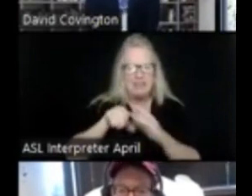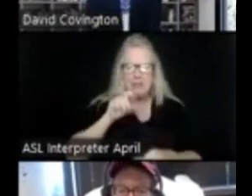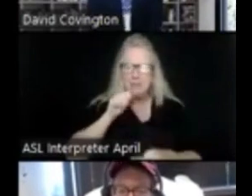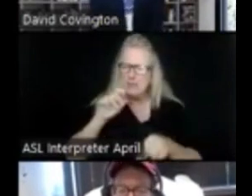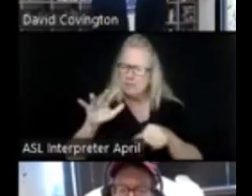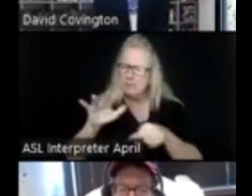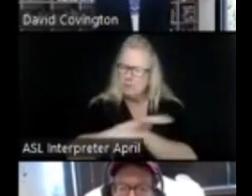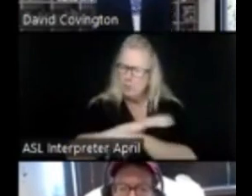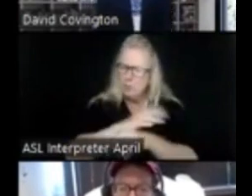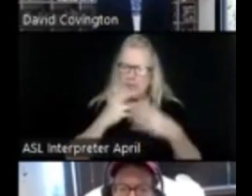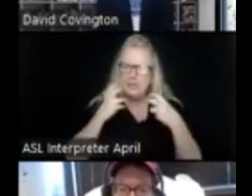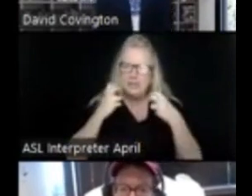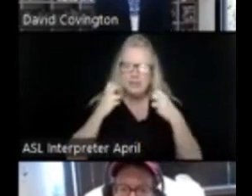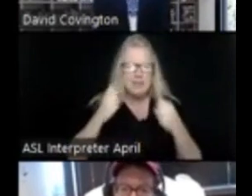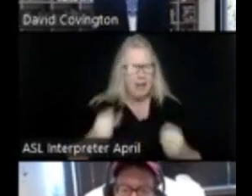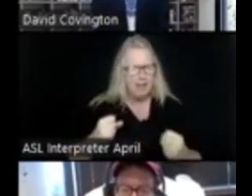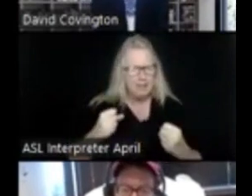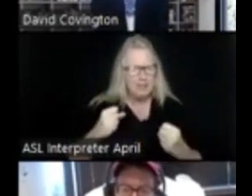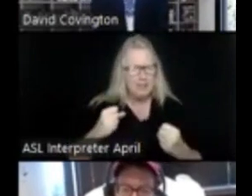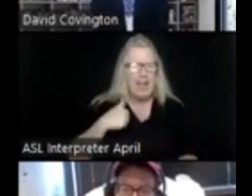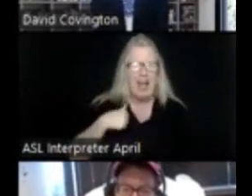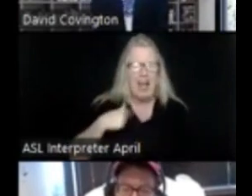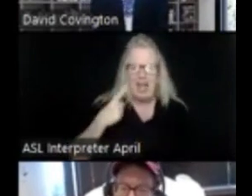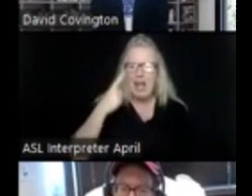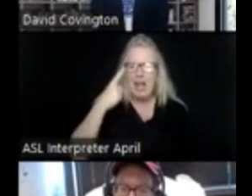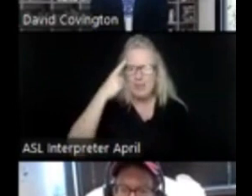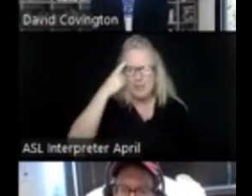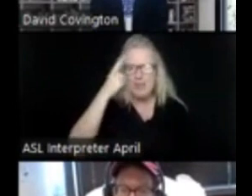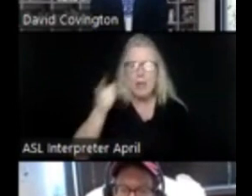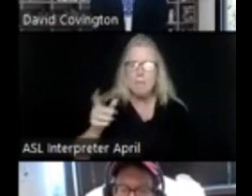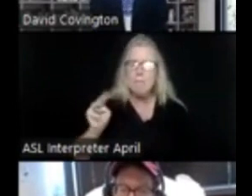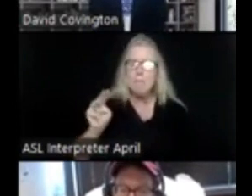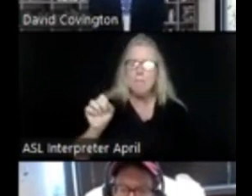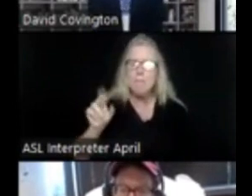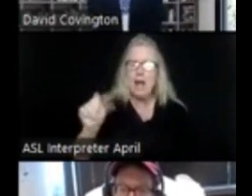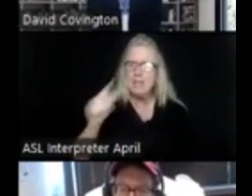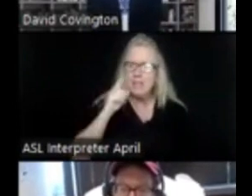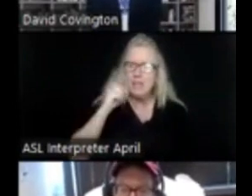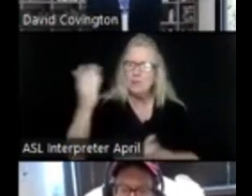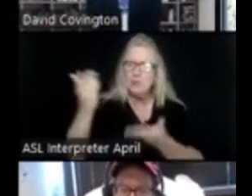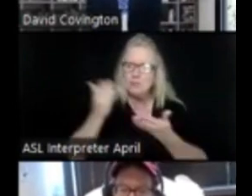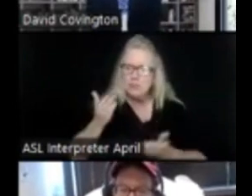MONICA, DID YOU HAVE A SUGGESTION FIRST BEFORE WE PULL THE